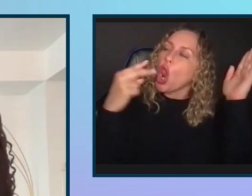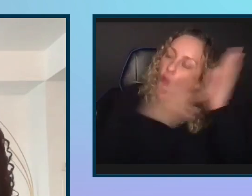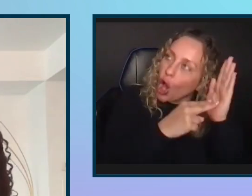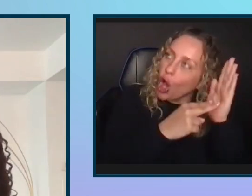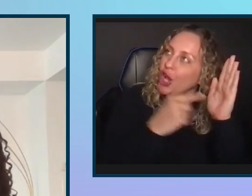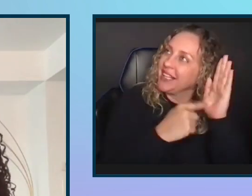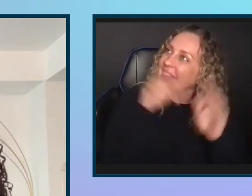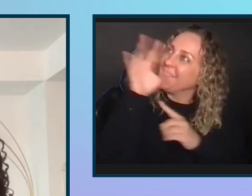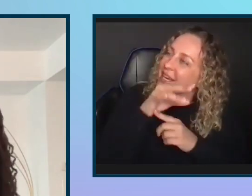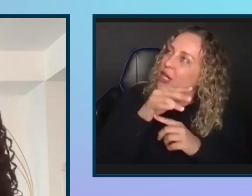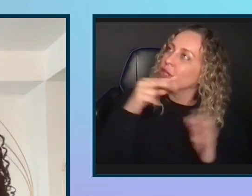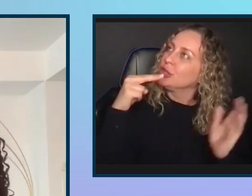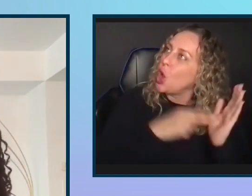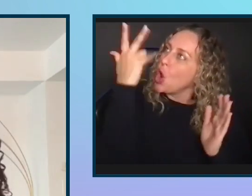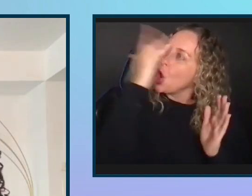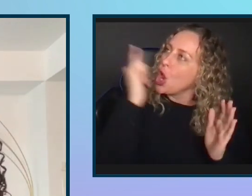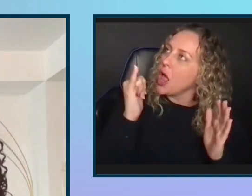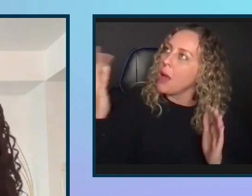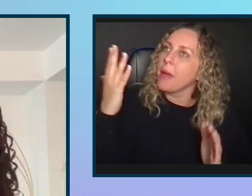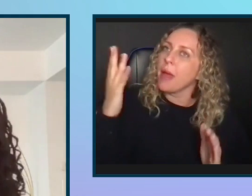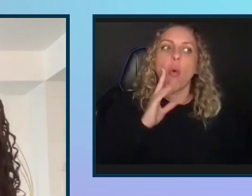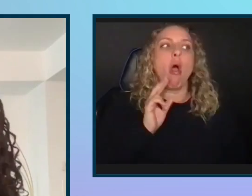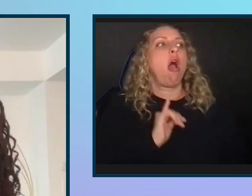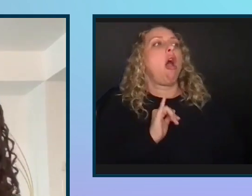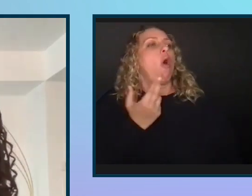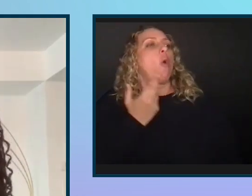might be another great tool use to kind of illustrate your point.